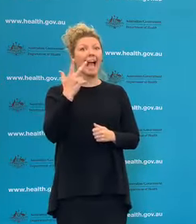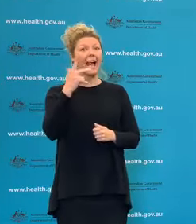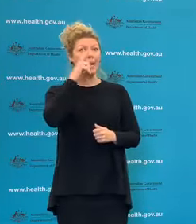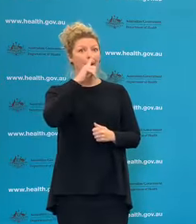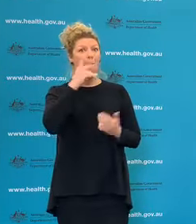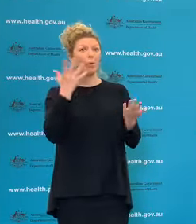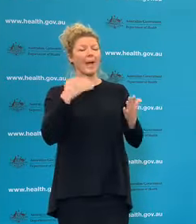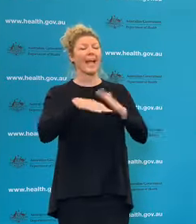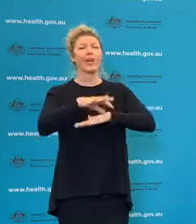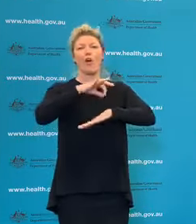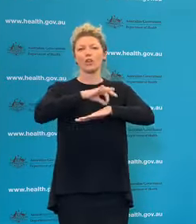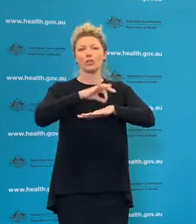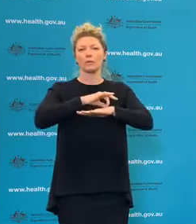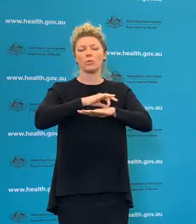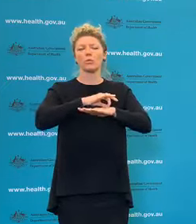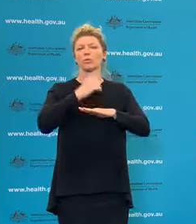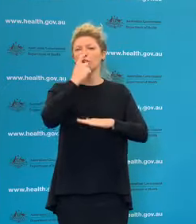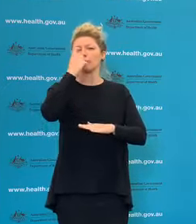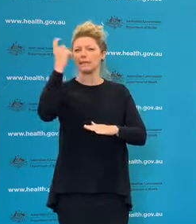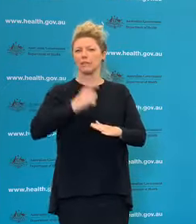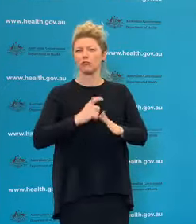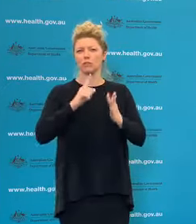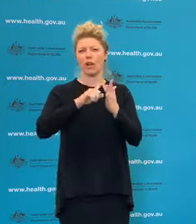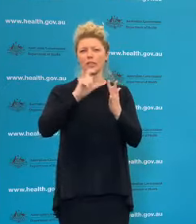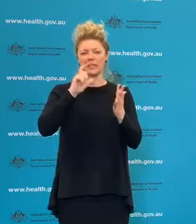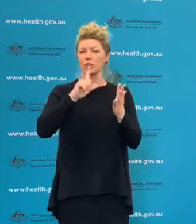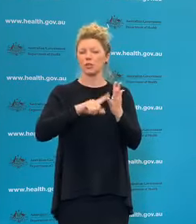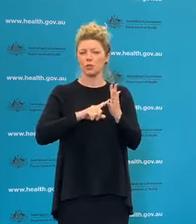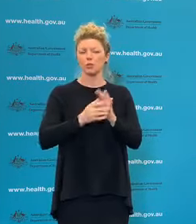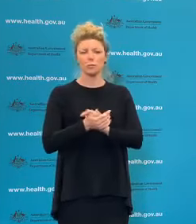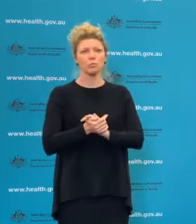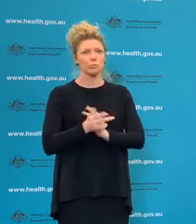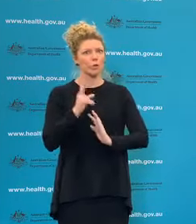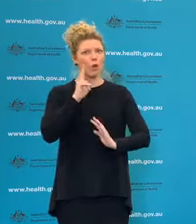and that's really encouraging, we're not seeing significant numbers in our